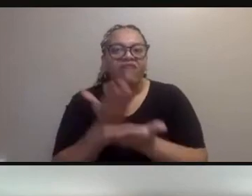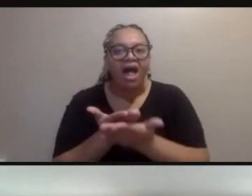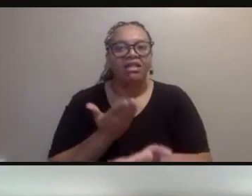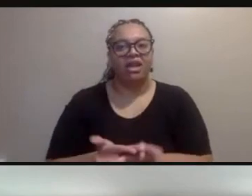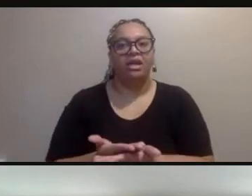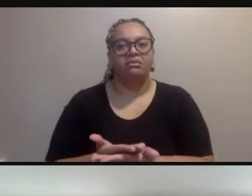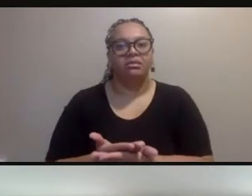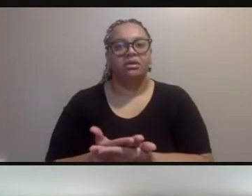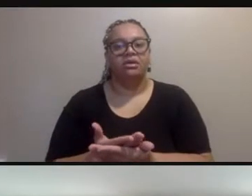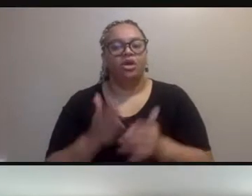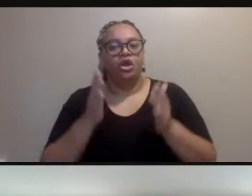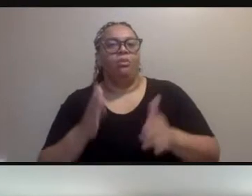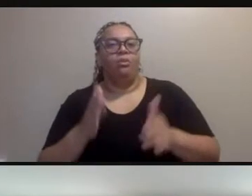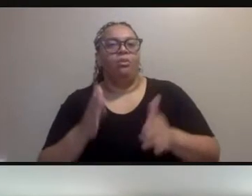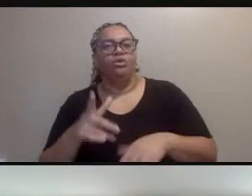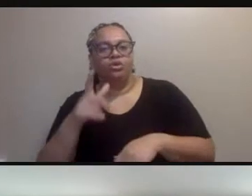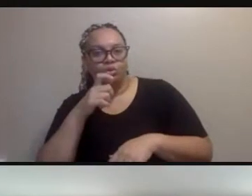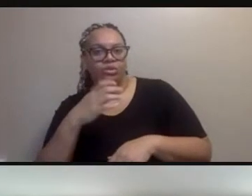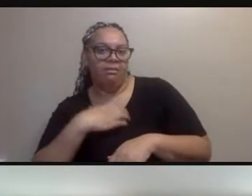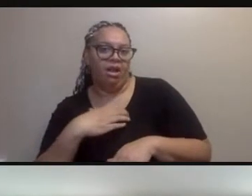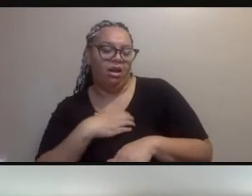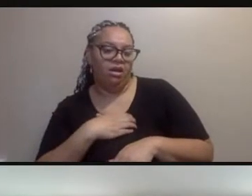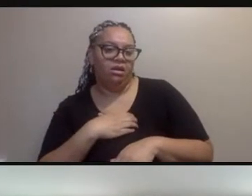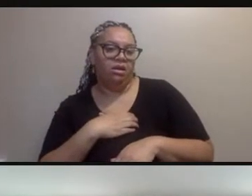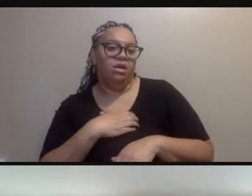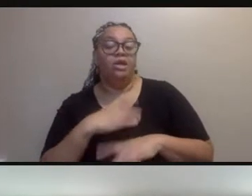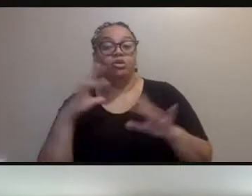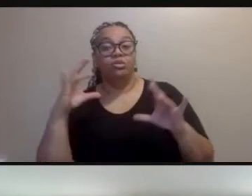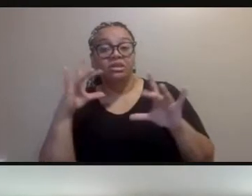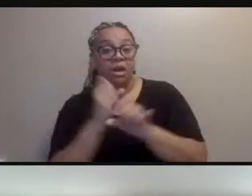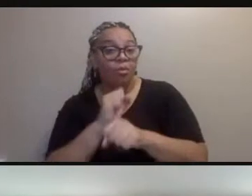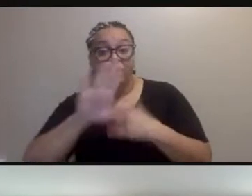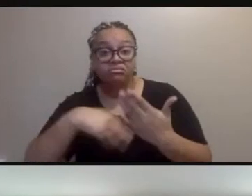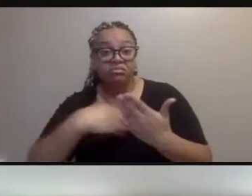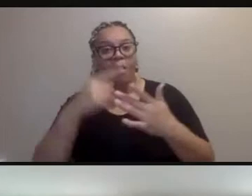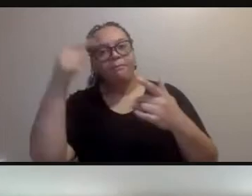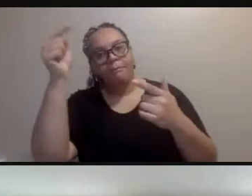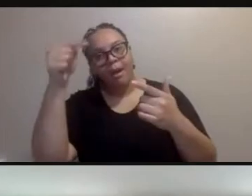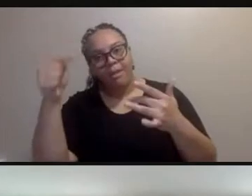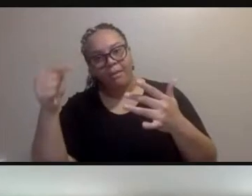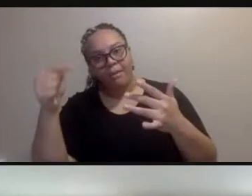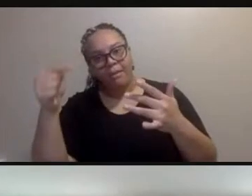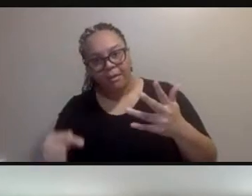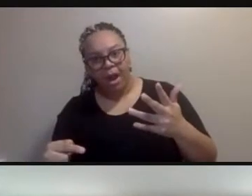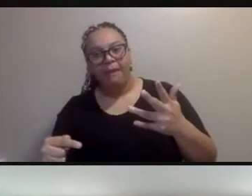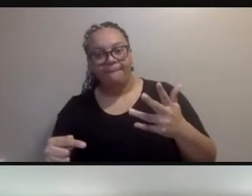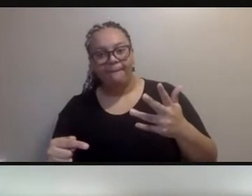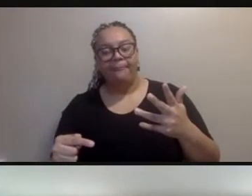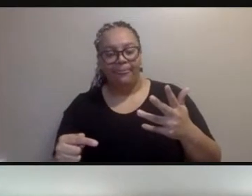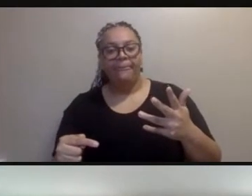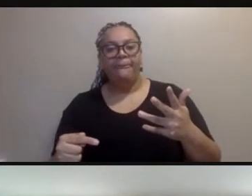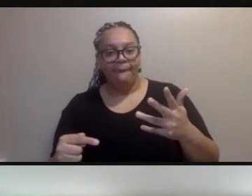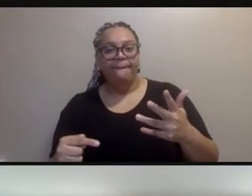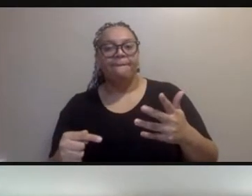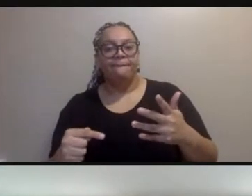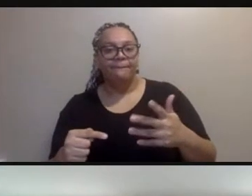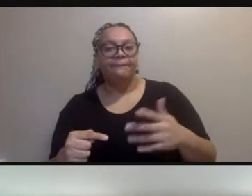ONE OR TWO QUESTIONS VALIDATES